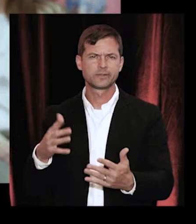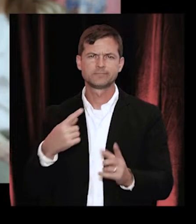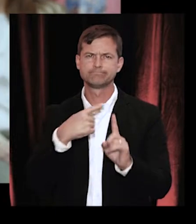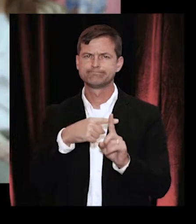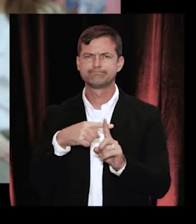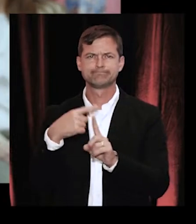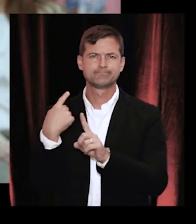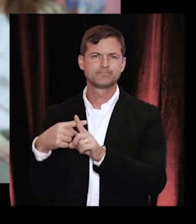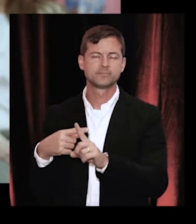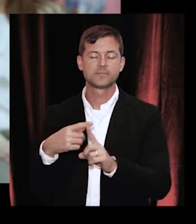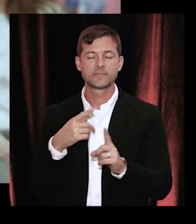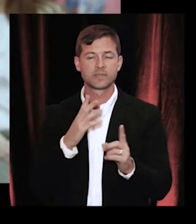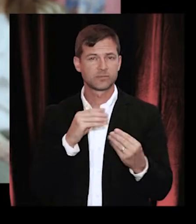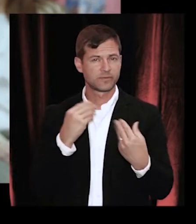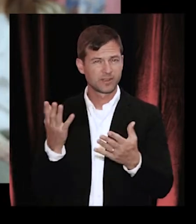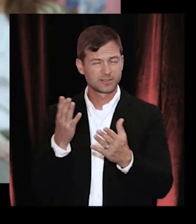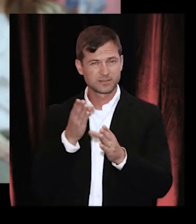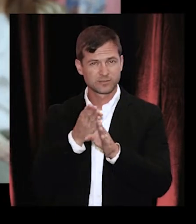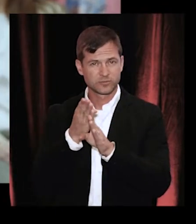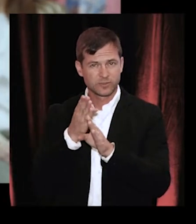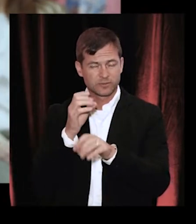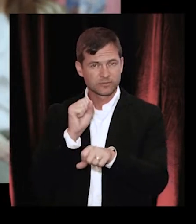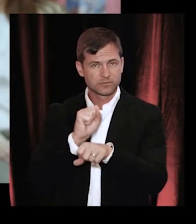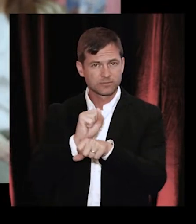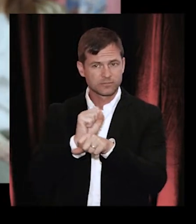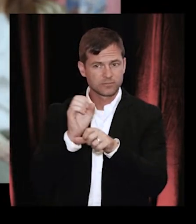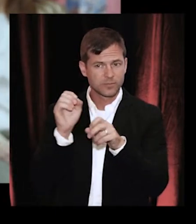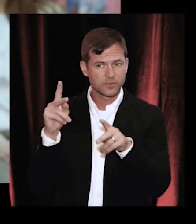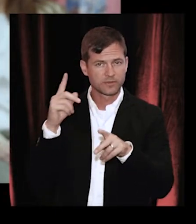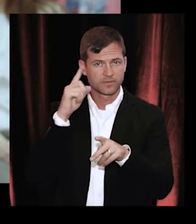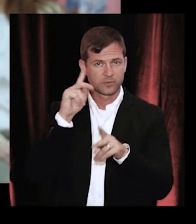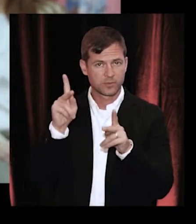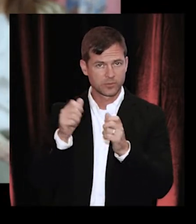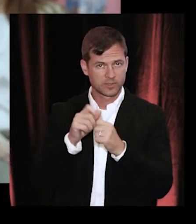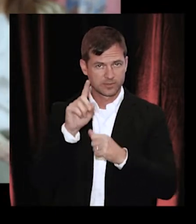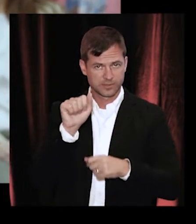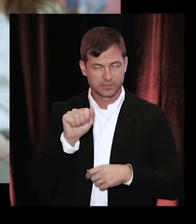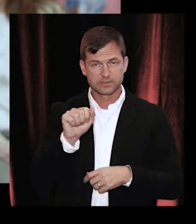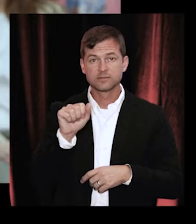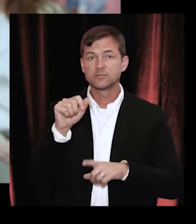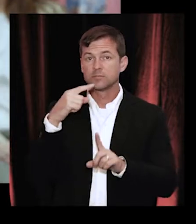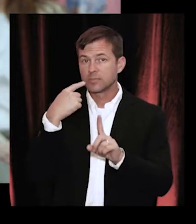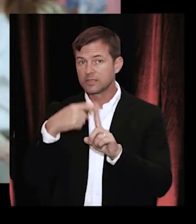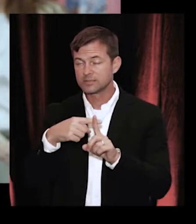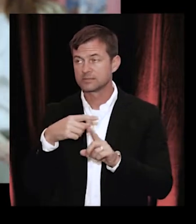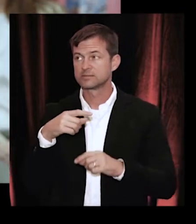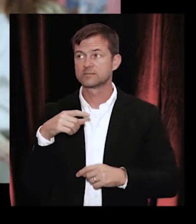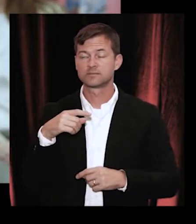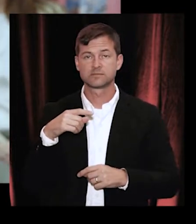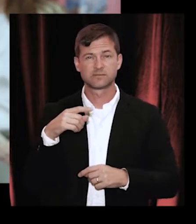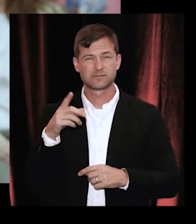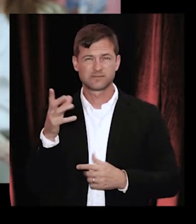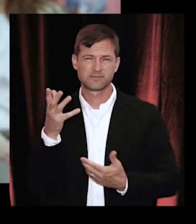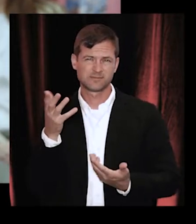as it not only provides career opportunities for those with disabilities, but it also makes U.A.